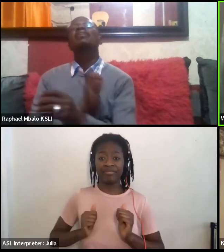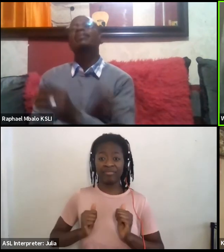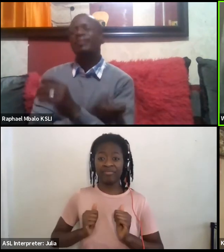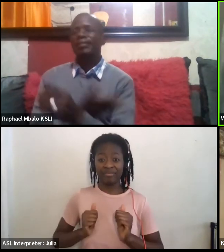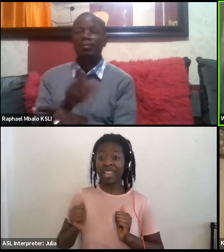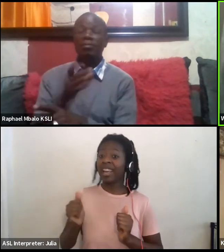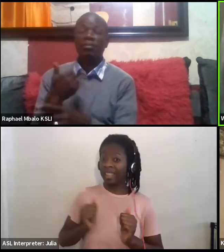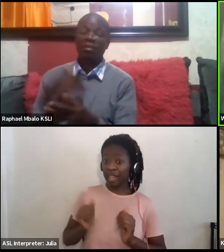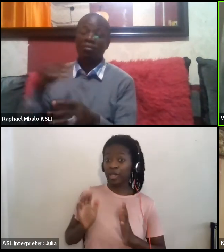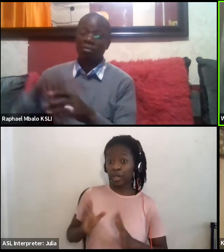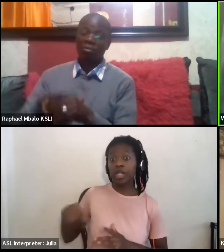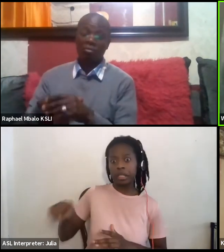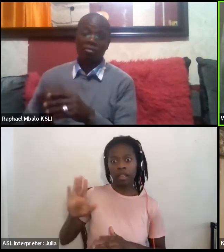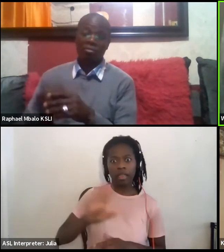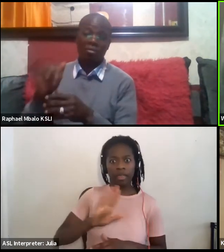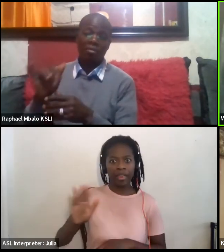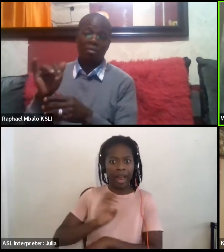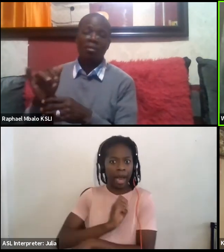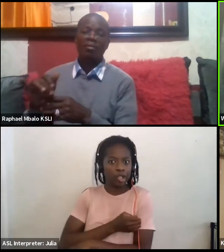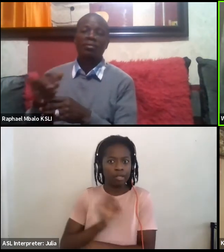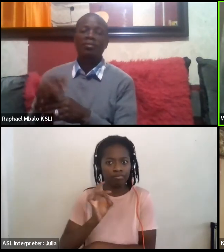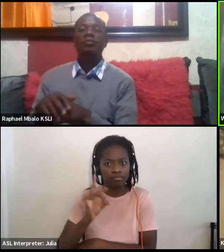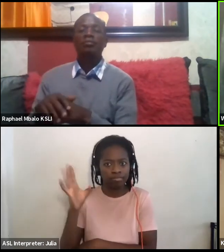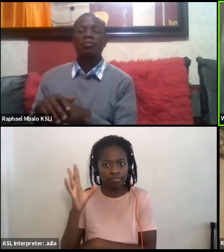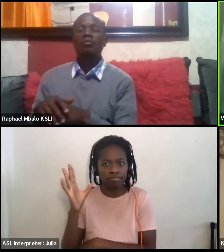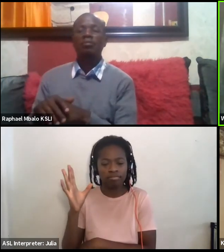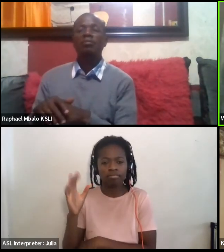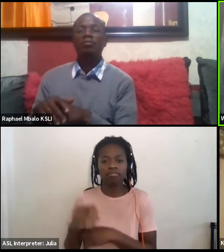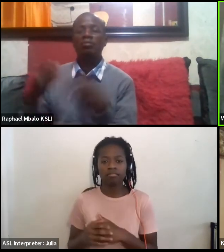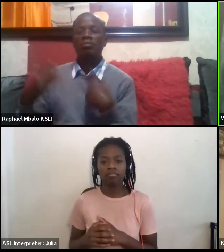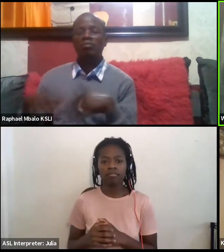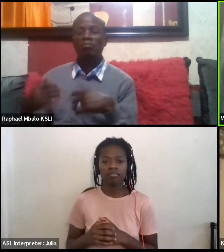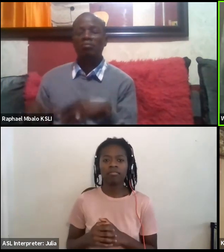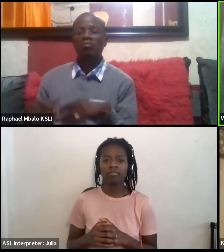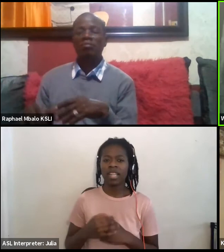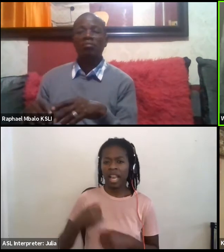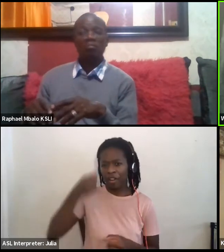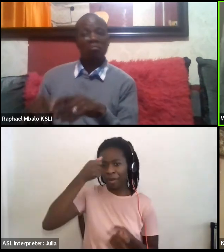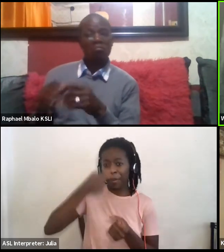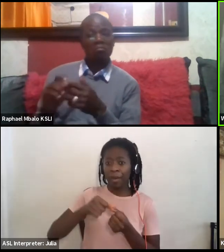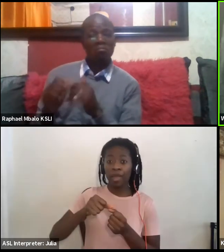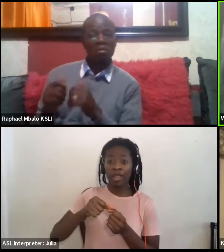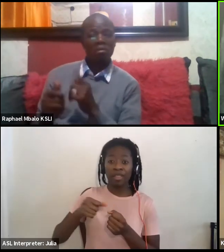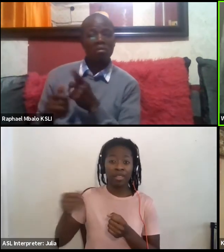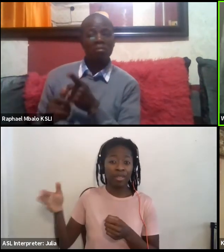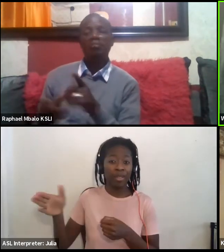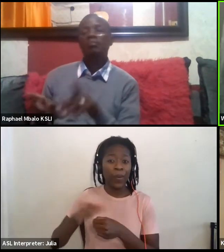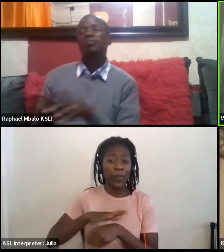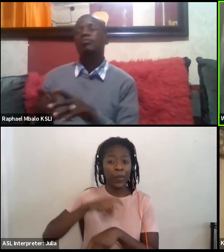was mind blowing. 'Cause I remember I had chills the whole time just watching their final performance.